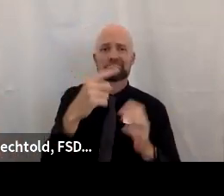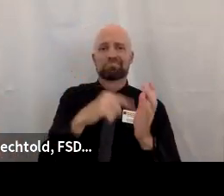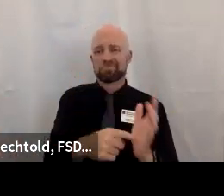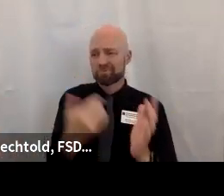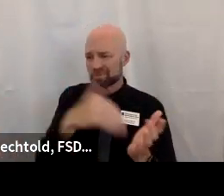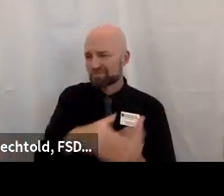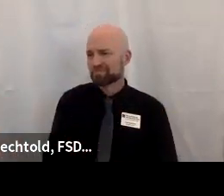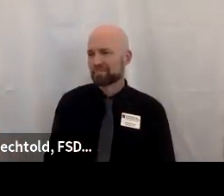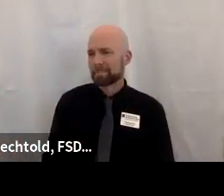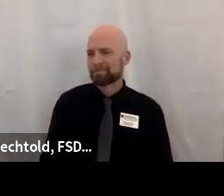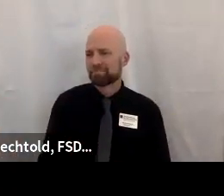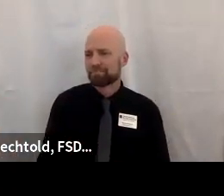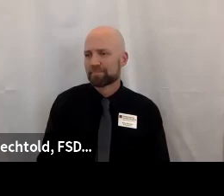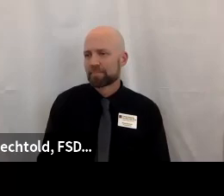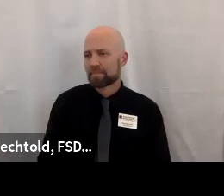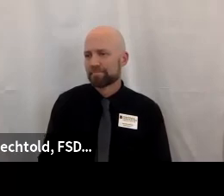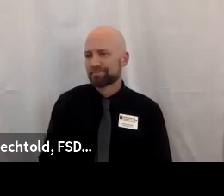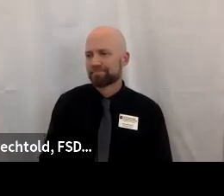And then up, showing again.